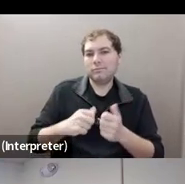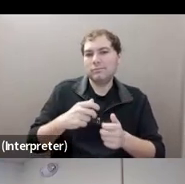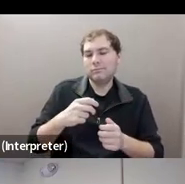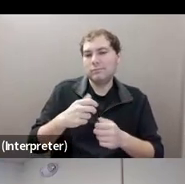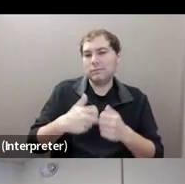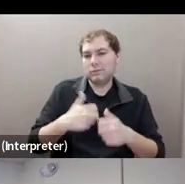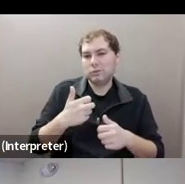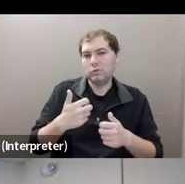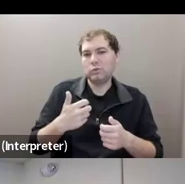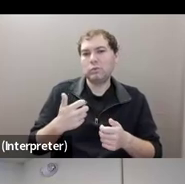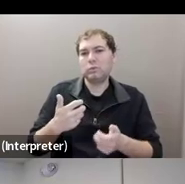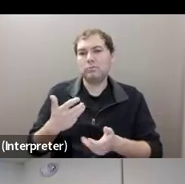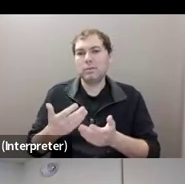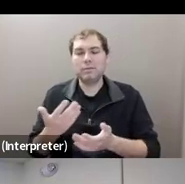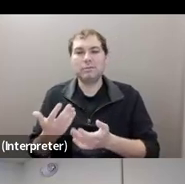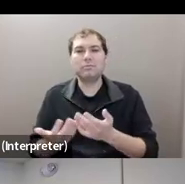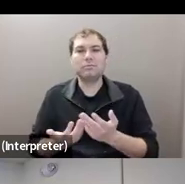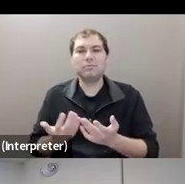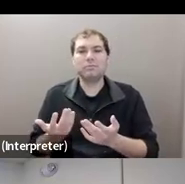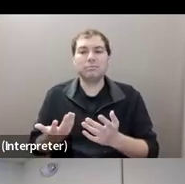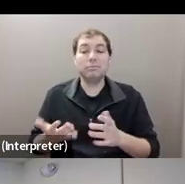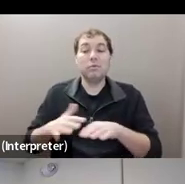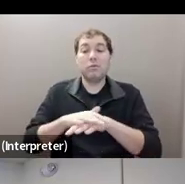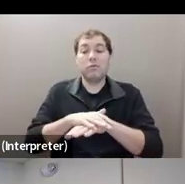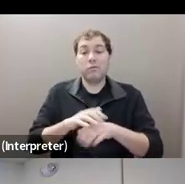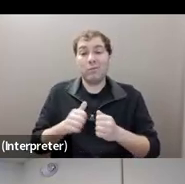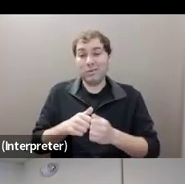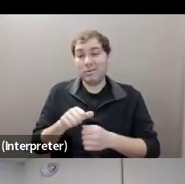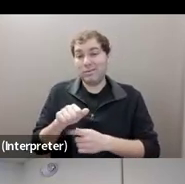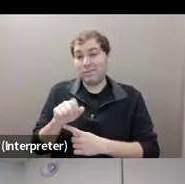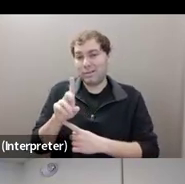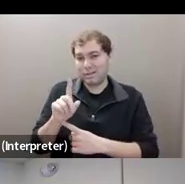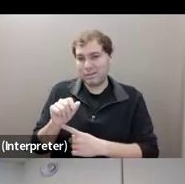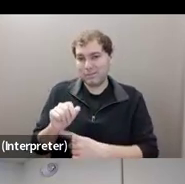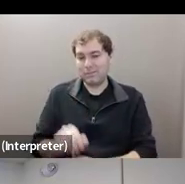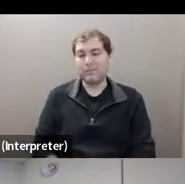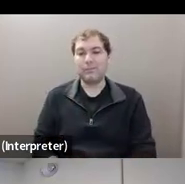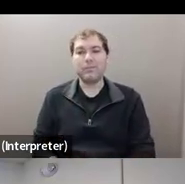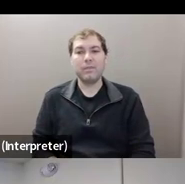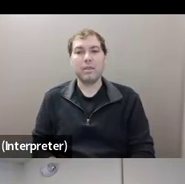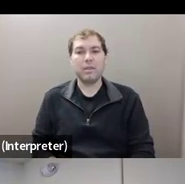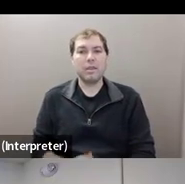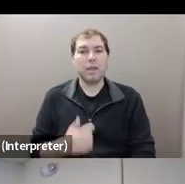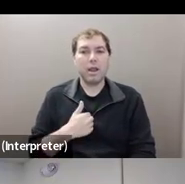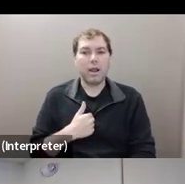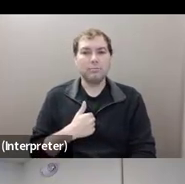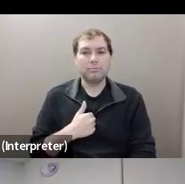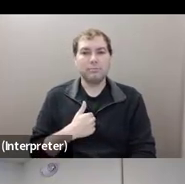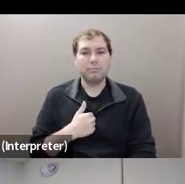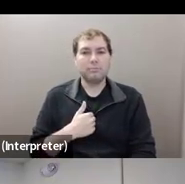17036717673: that might be covered by the Ada. Then then 17036717673: I go there, even if I think